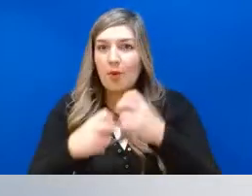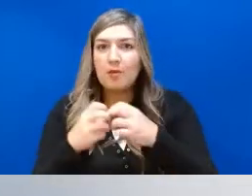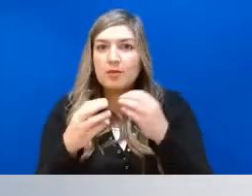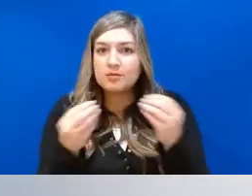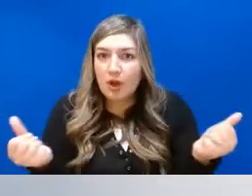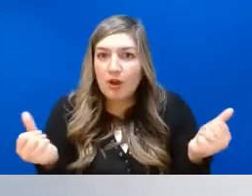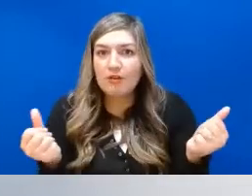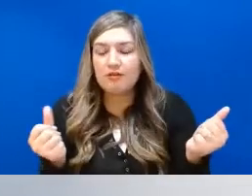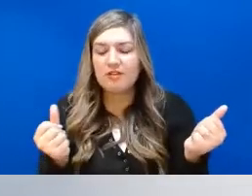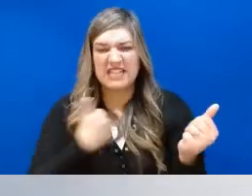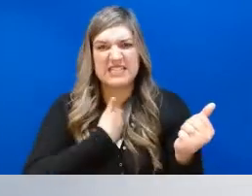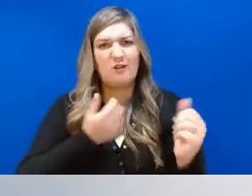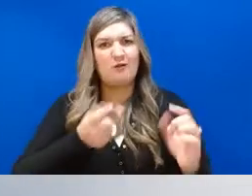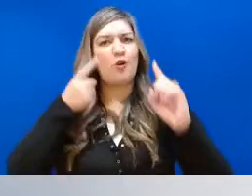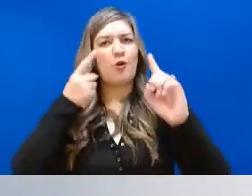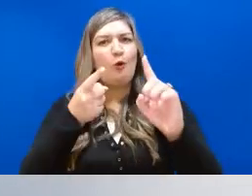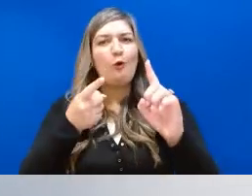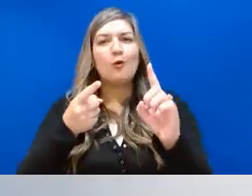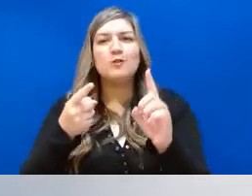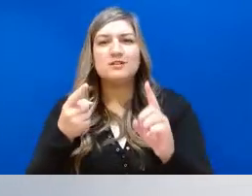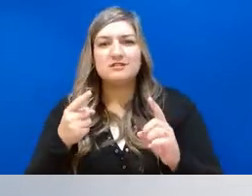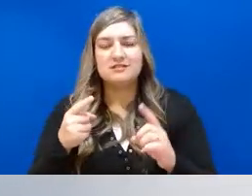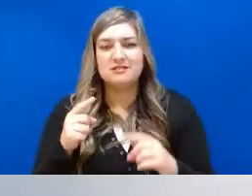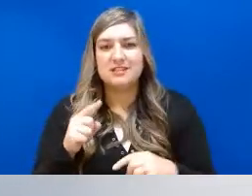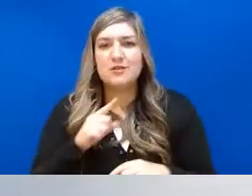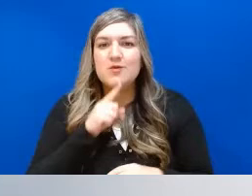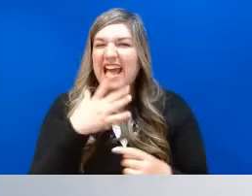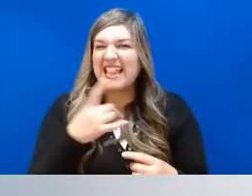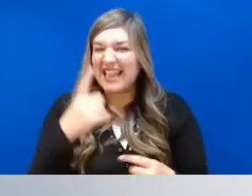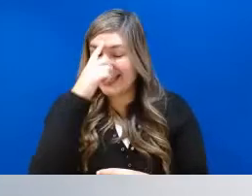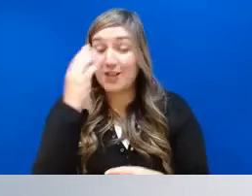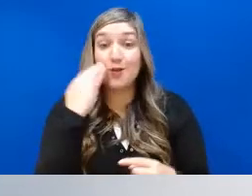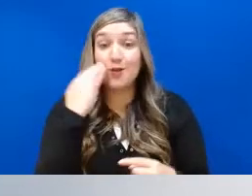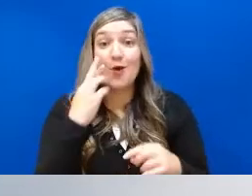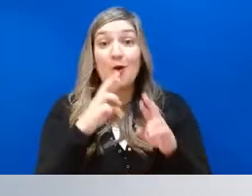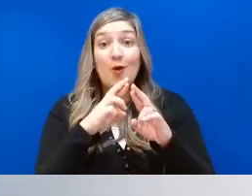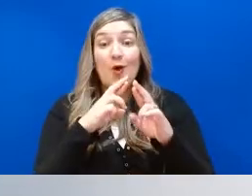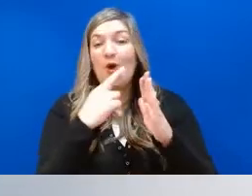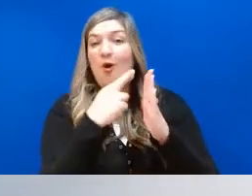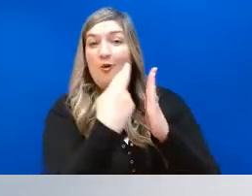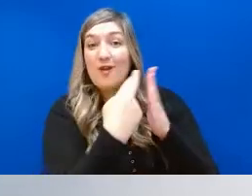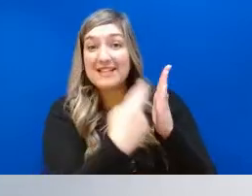I like to think of core values, like the ingredients of a recipe, or some people might add their own twist to it.